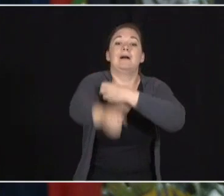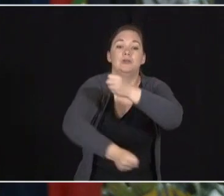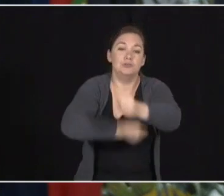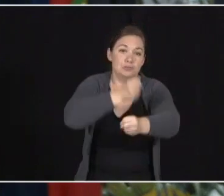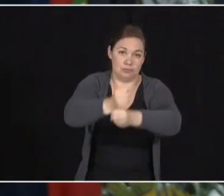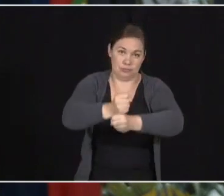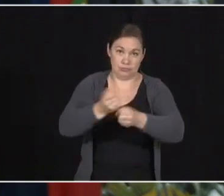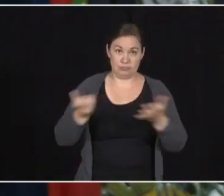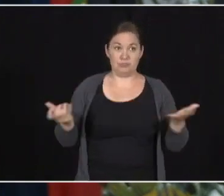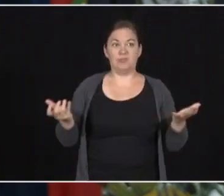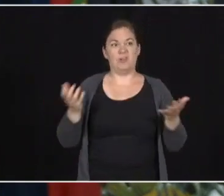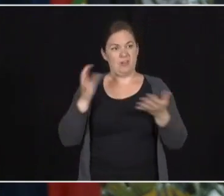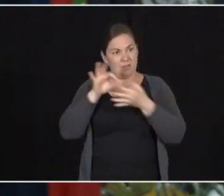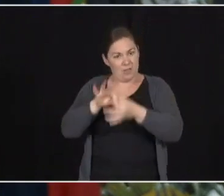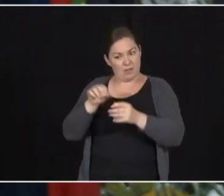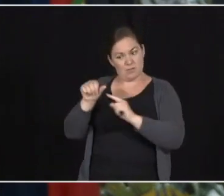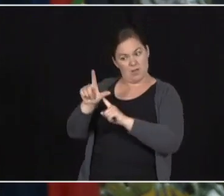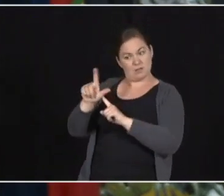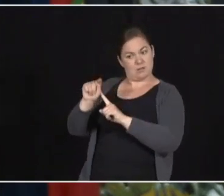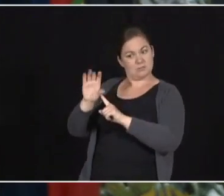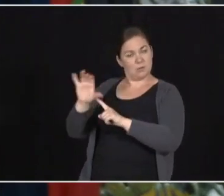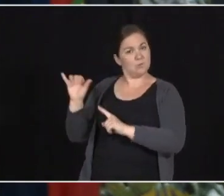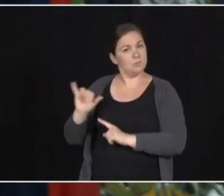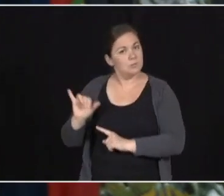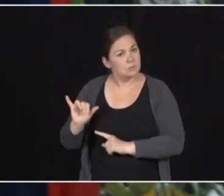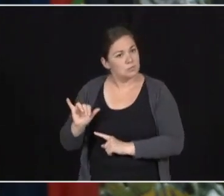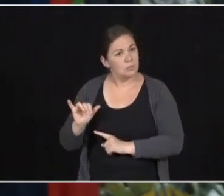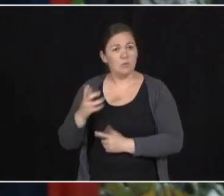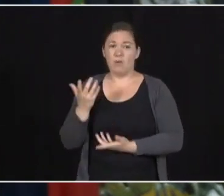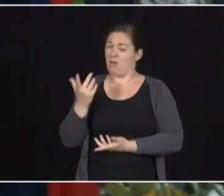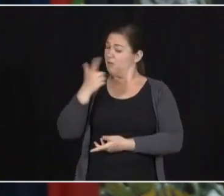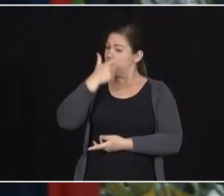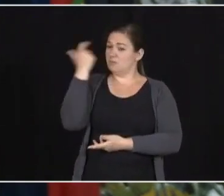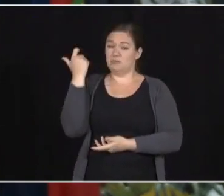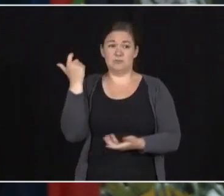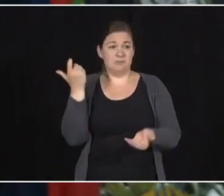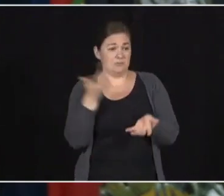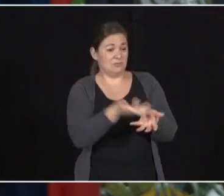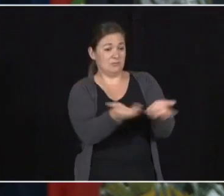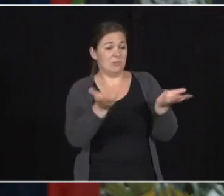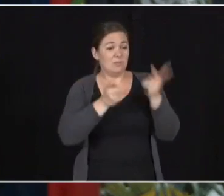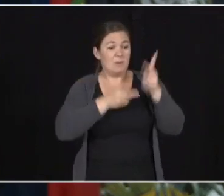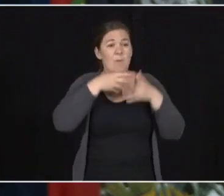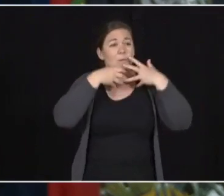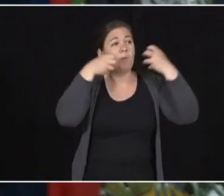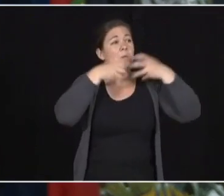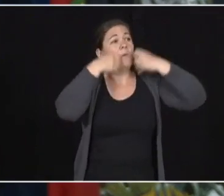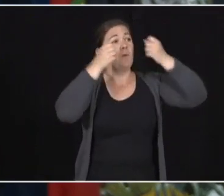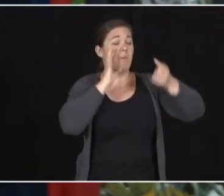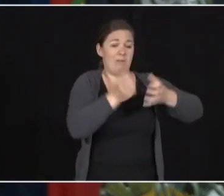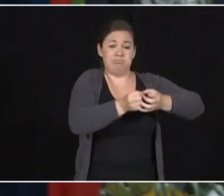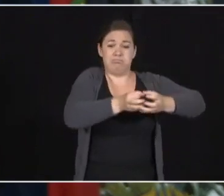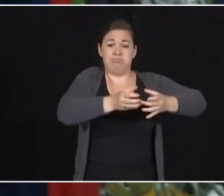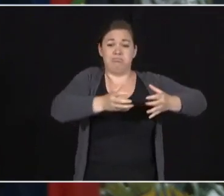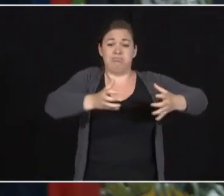when the baby boomers come of age to go into these long-term care homes?